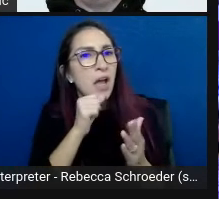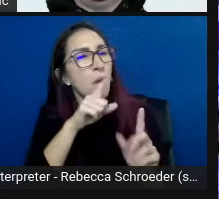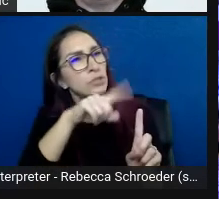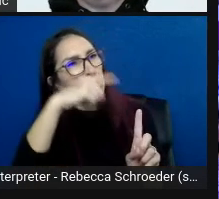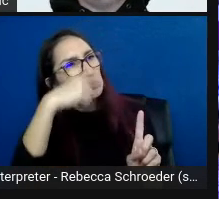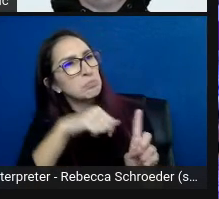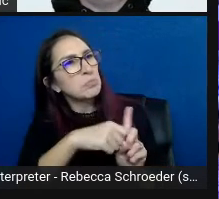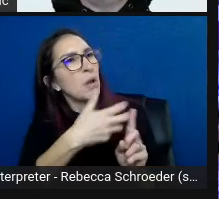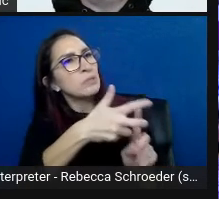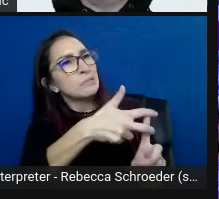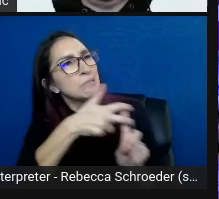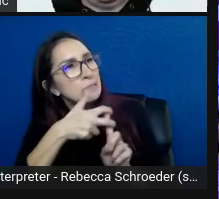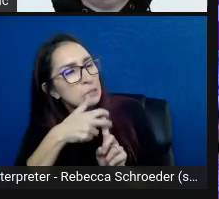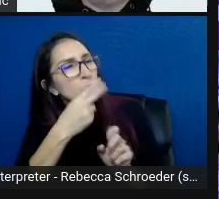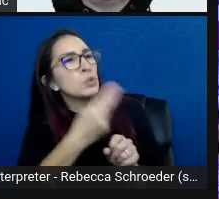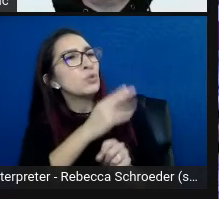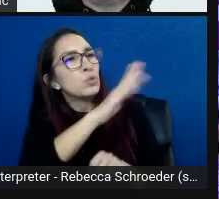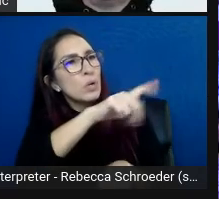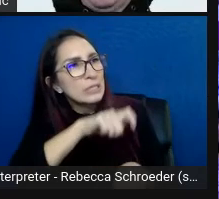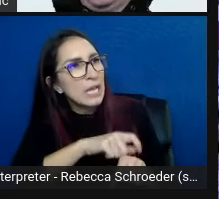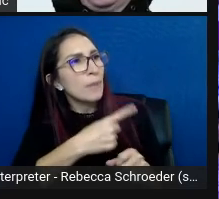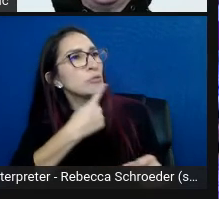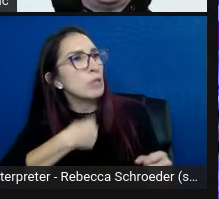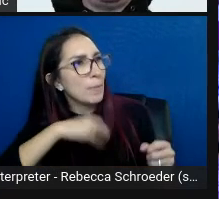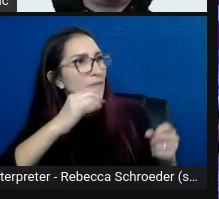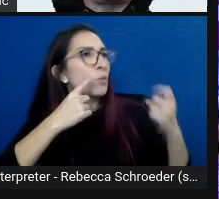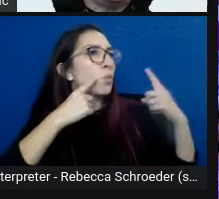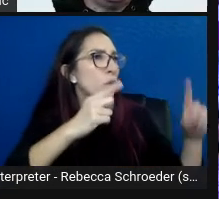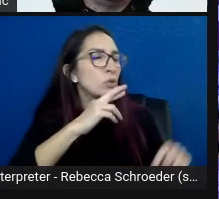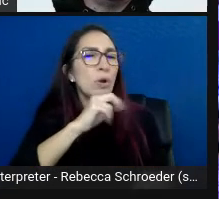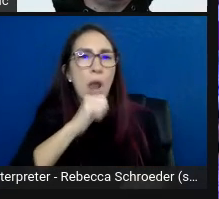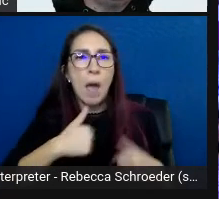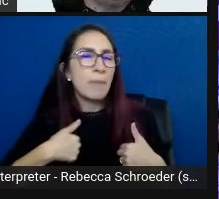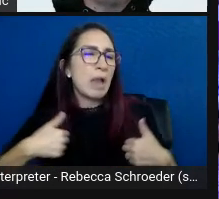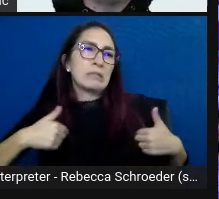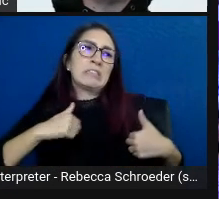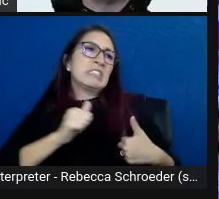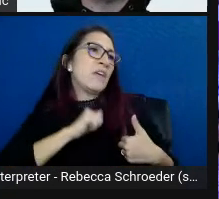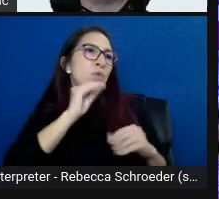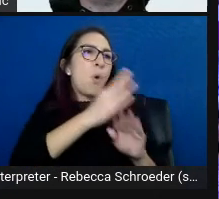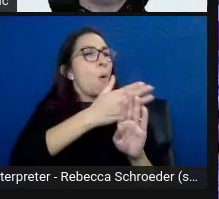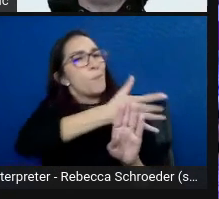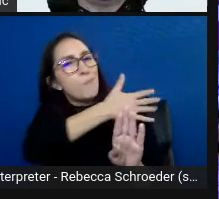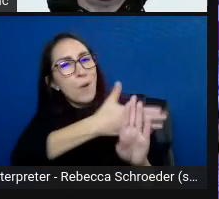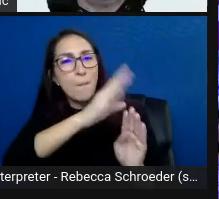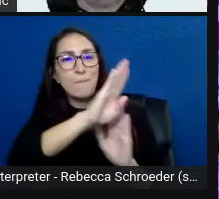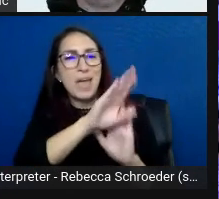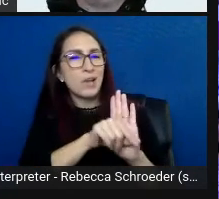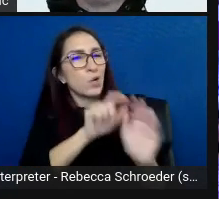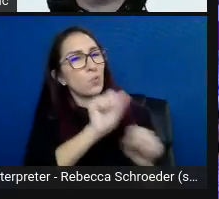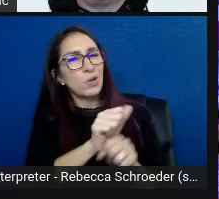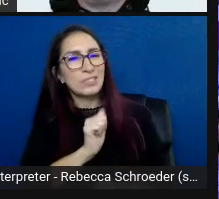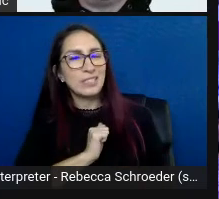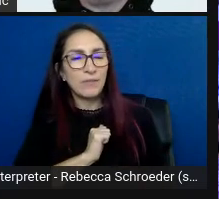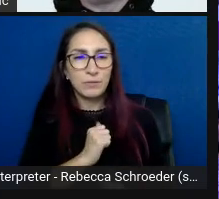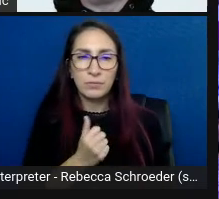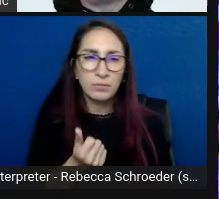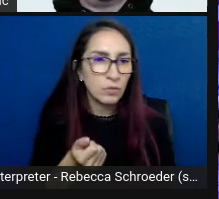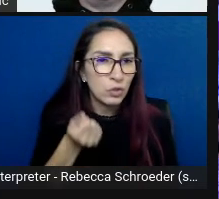if my site works or not without having done the background. Too few projects are willing to pay disabled people for their time,